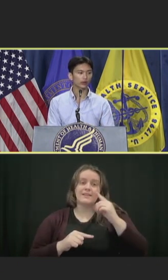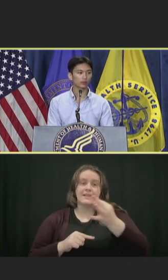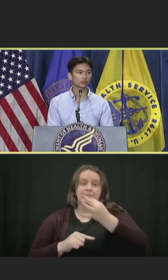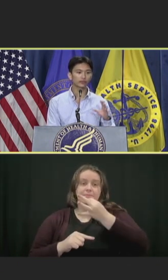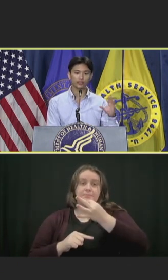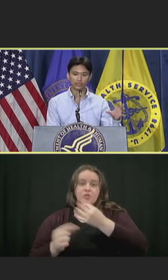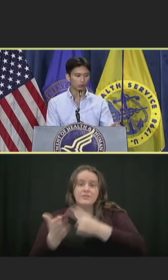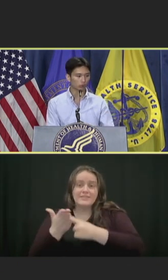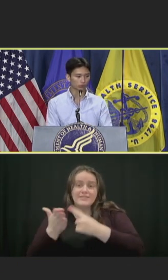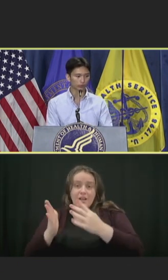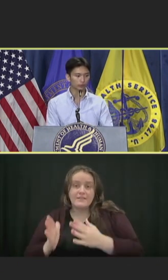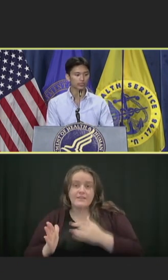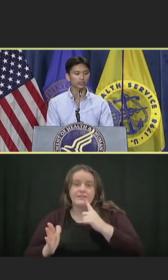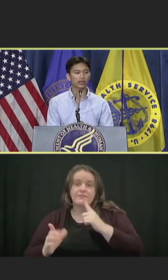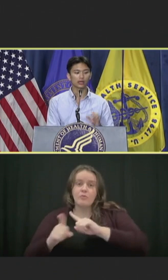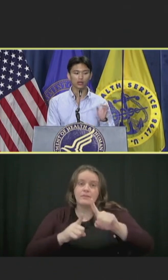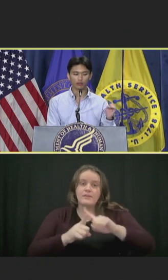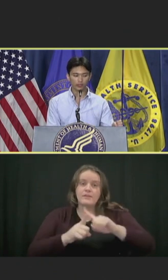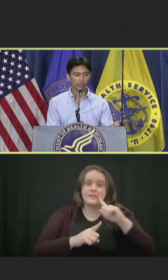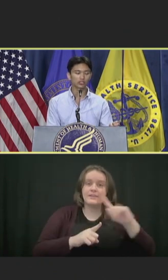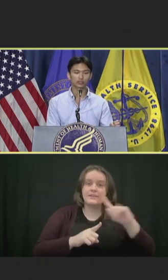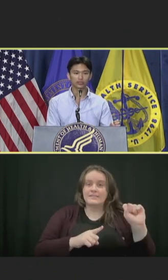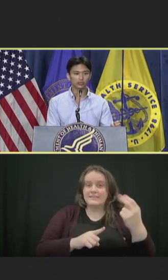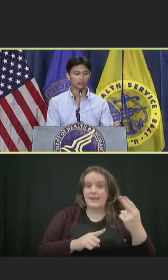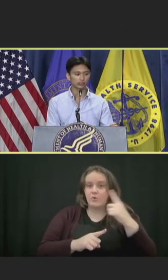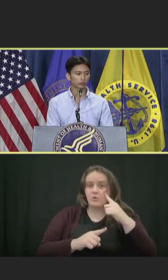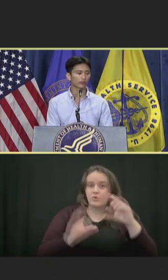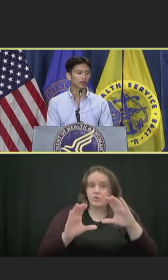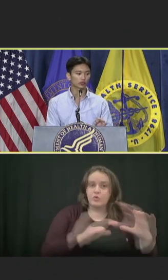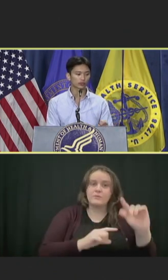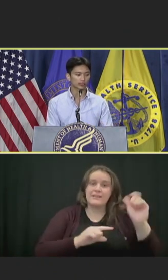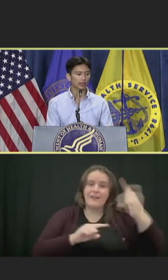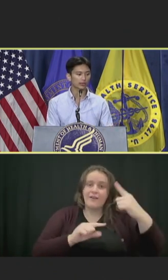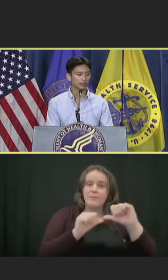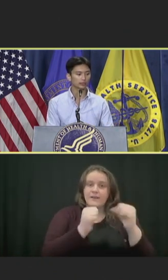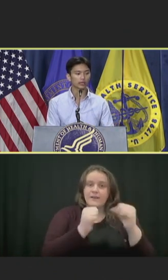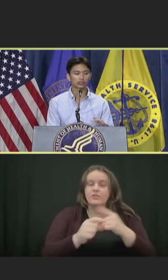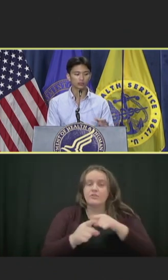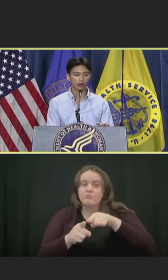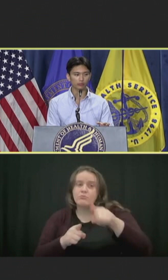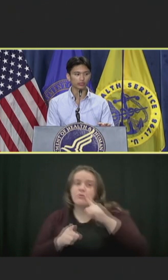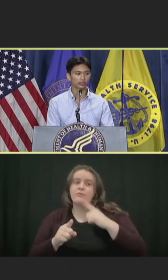different stakeholder groups, government agencies, professional societies, health departments,